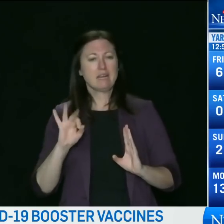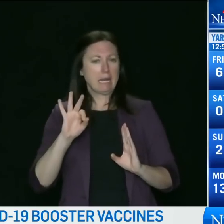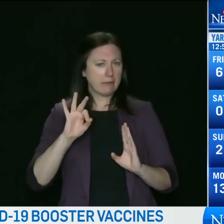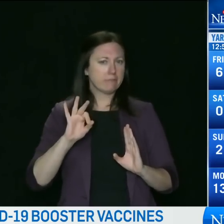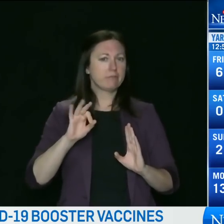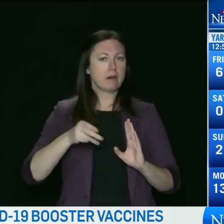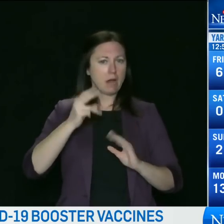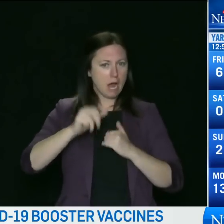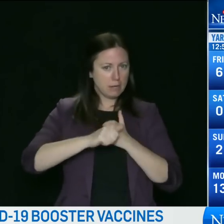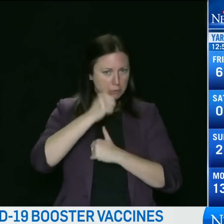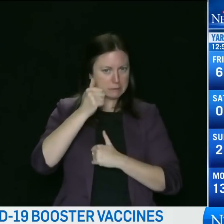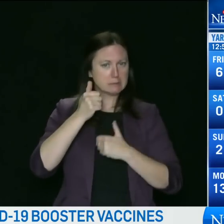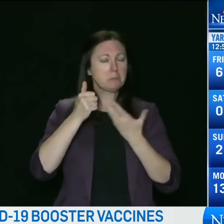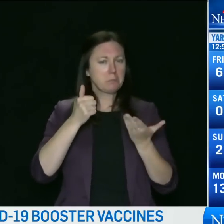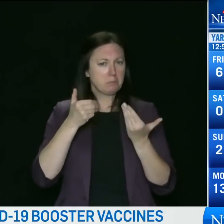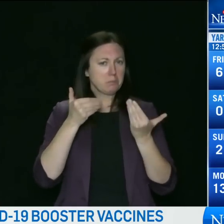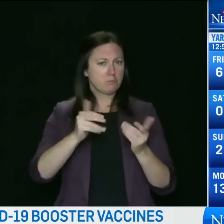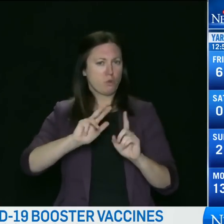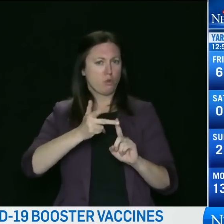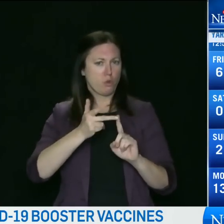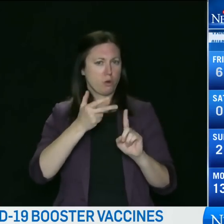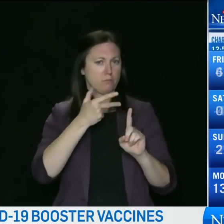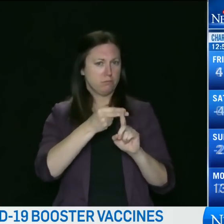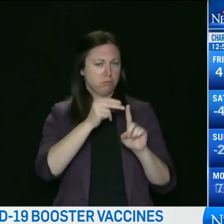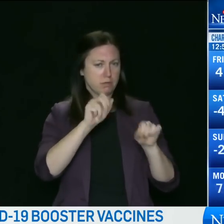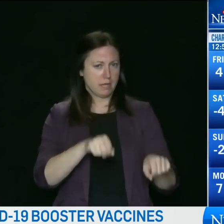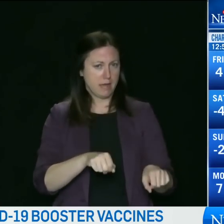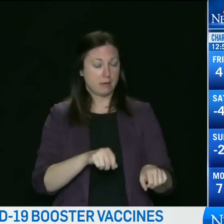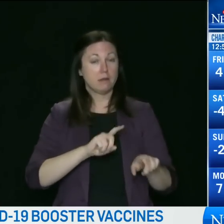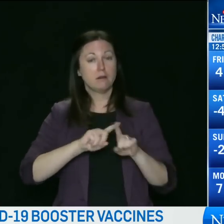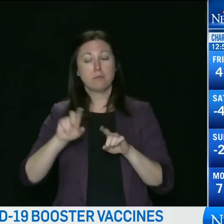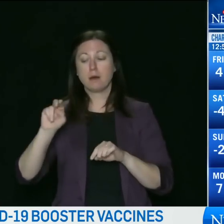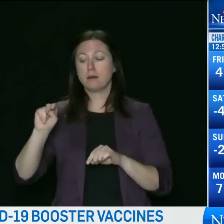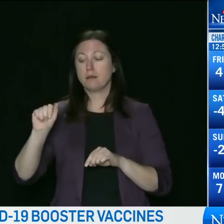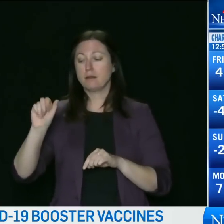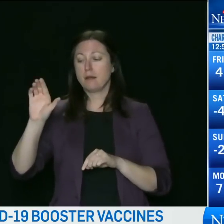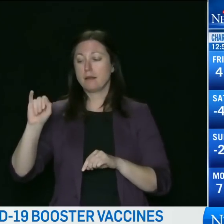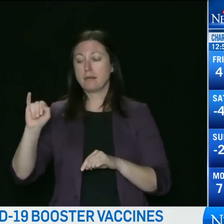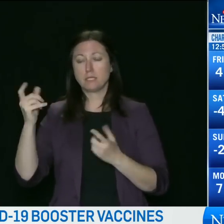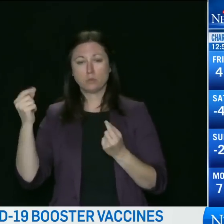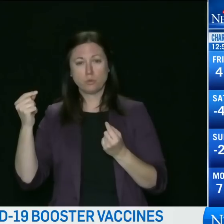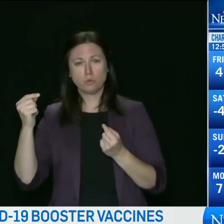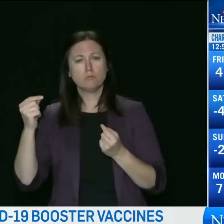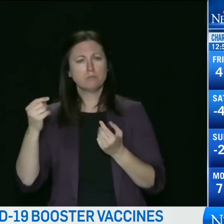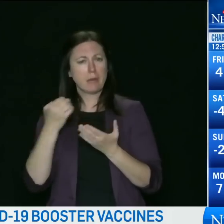AT FOR OTHERS 18 TO 49 YEARS OF